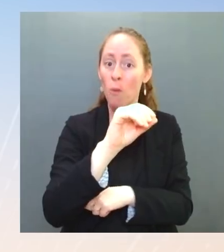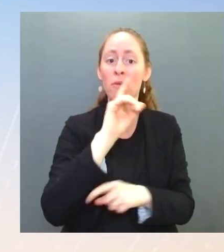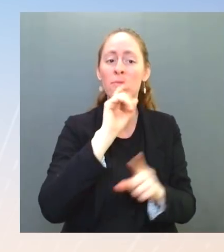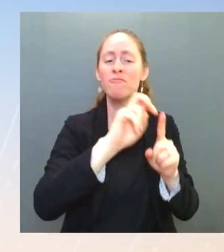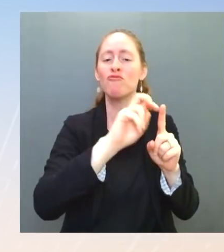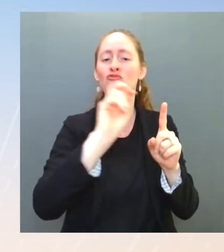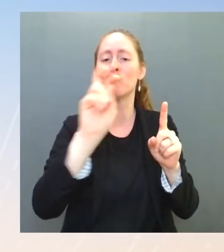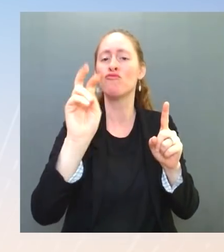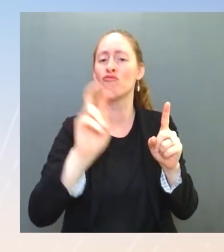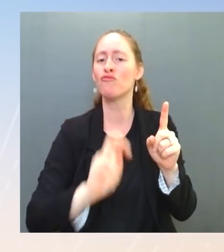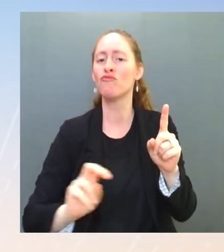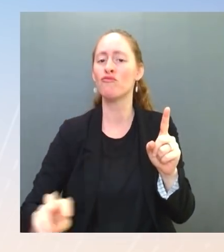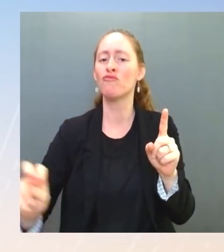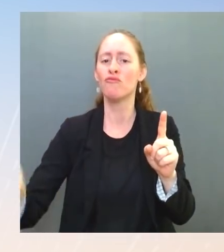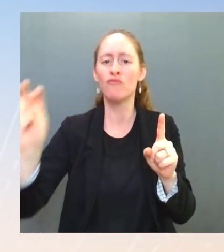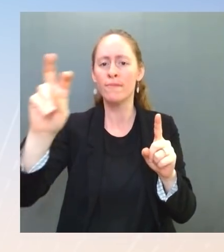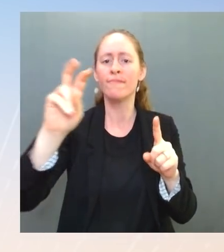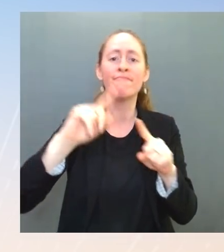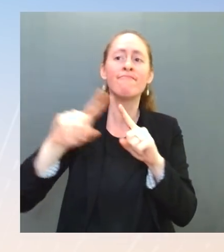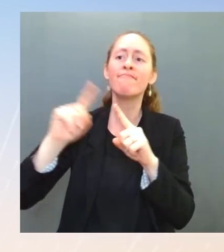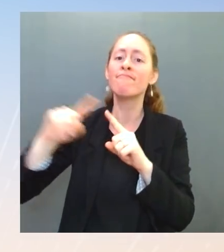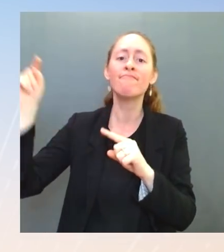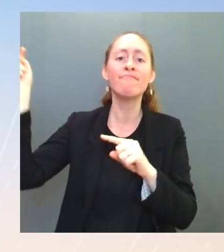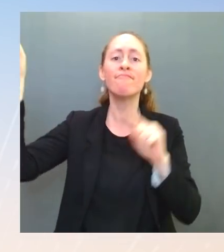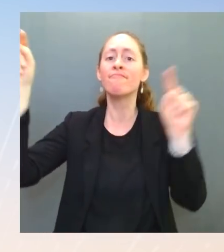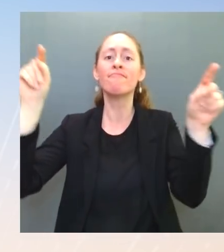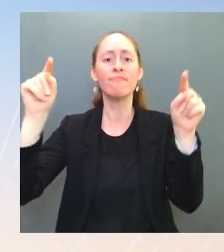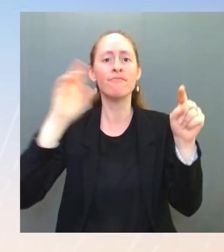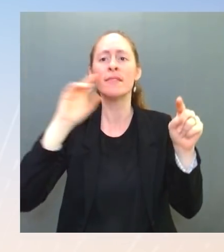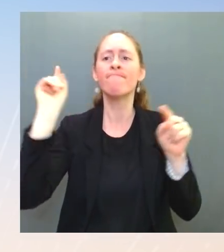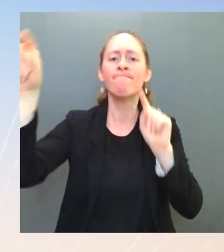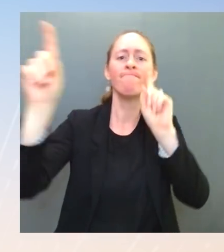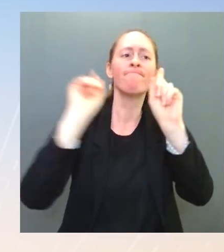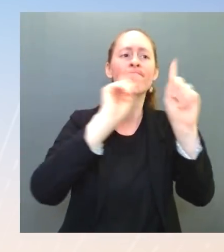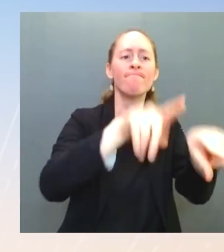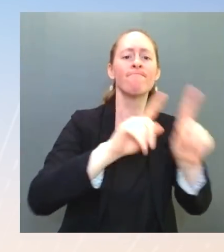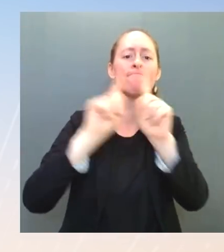to talk about how we are unlocking bipartisan infrastructure law investments and federal resources